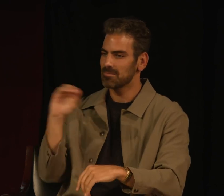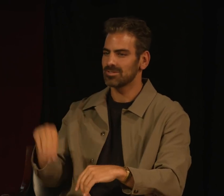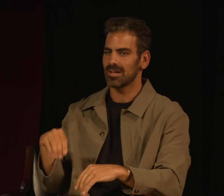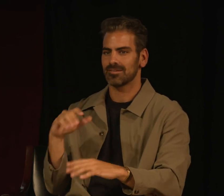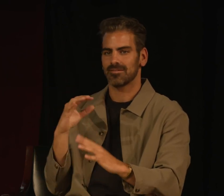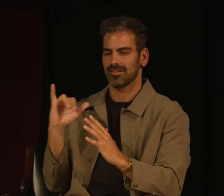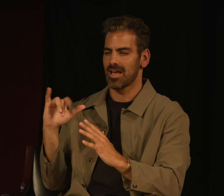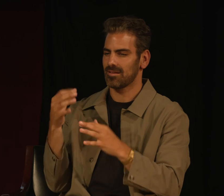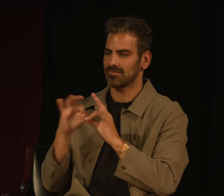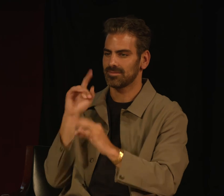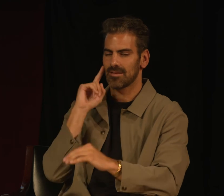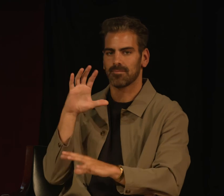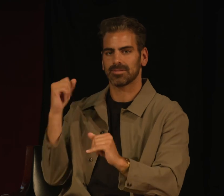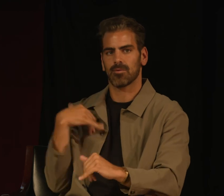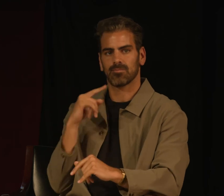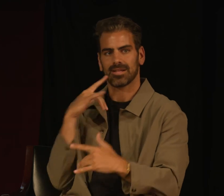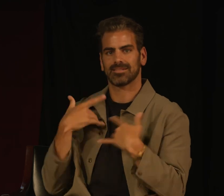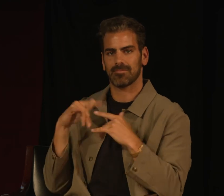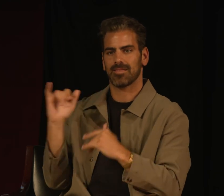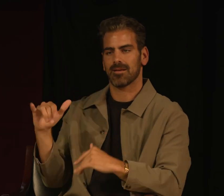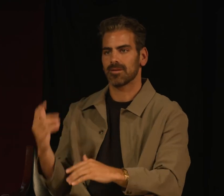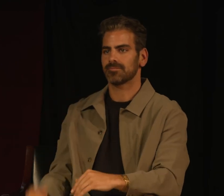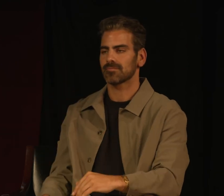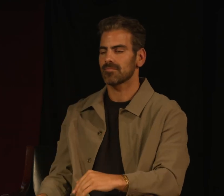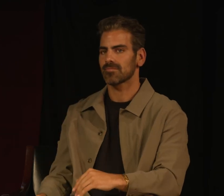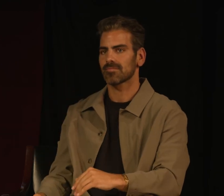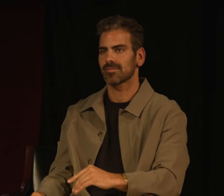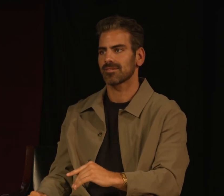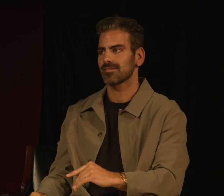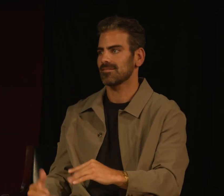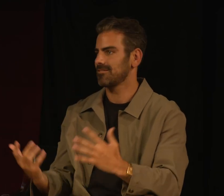And, you know, to 500 times percent. And I'm really excited about it.